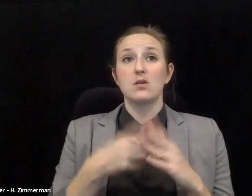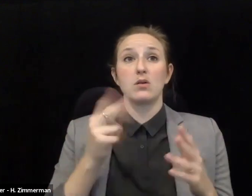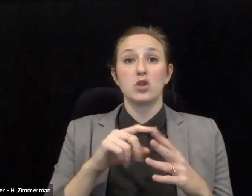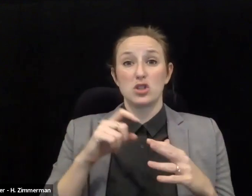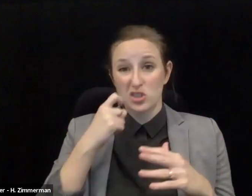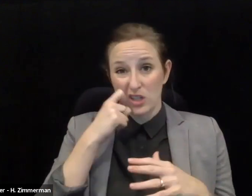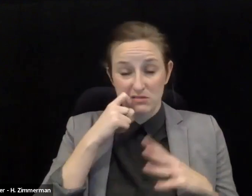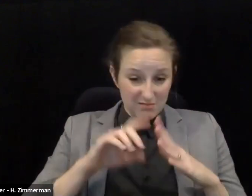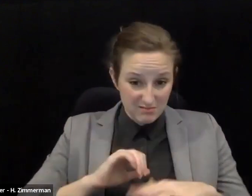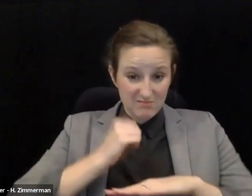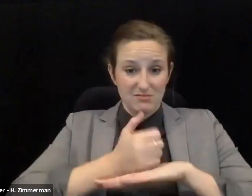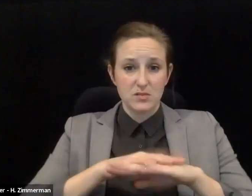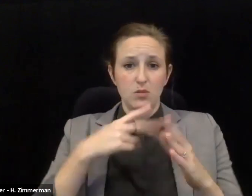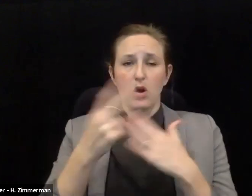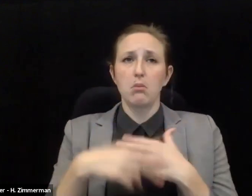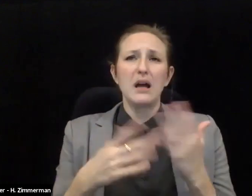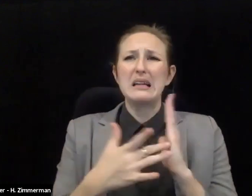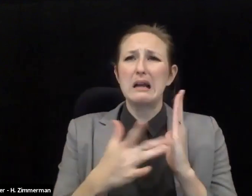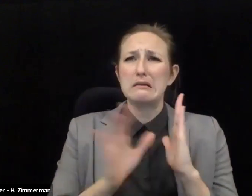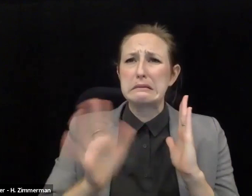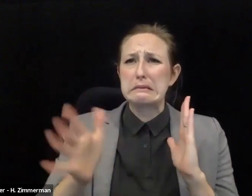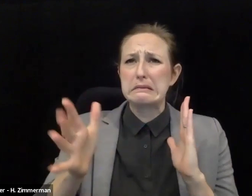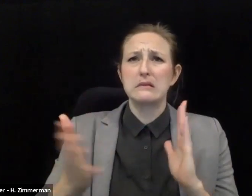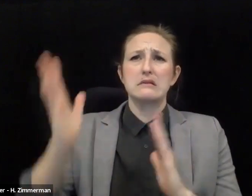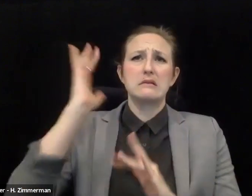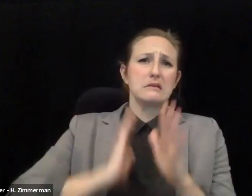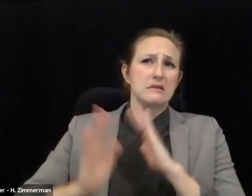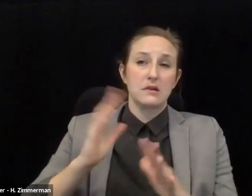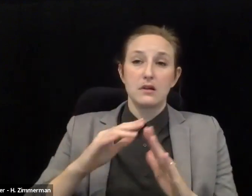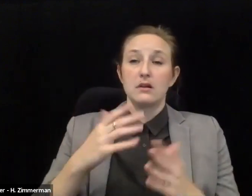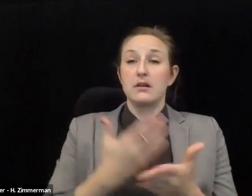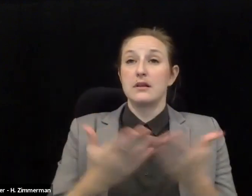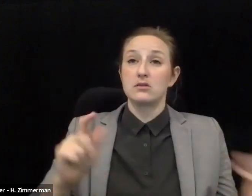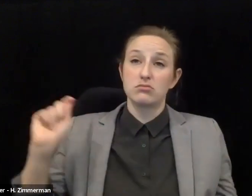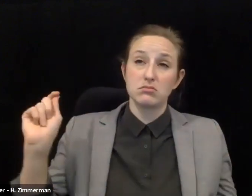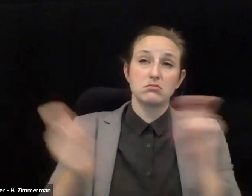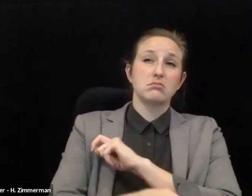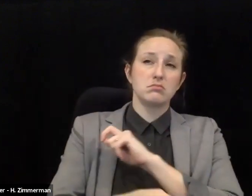the program. The technology was vastly different than things have changed, an awful lot in the past